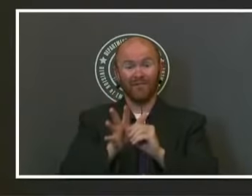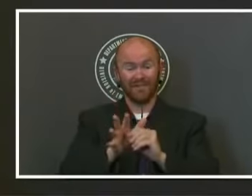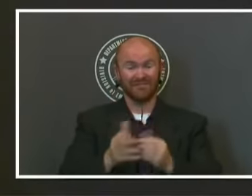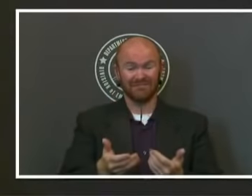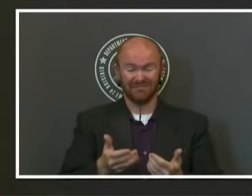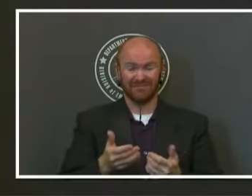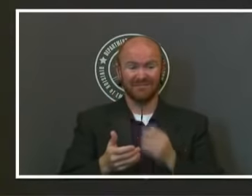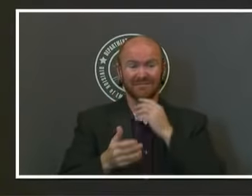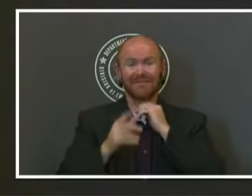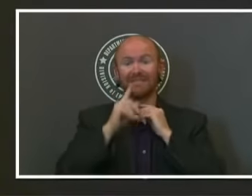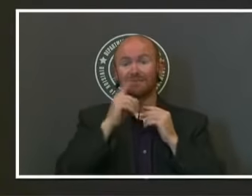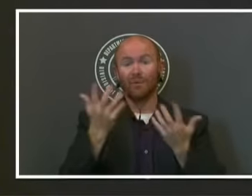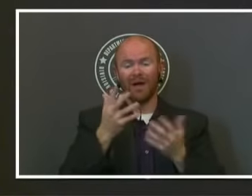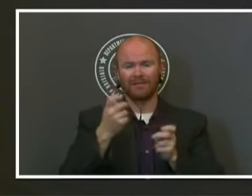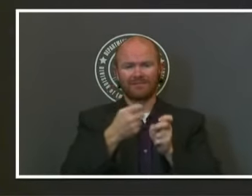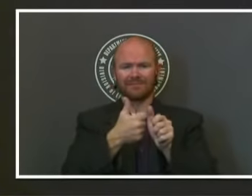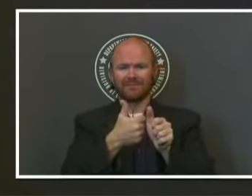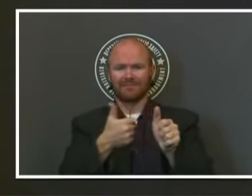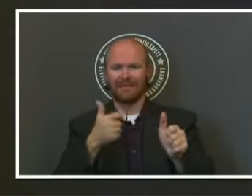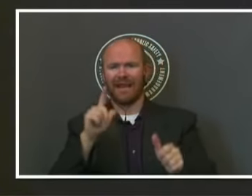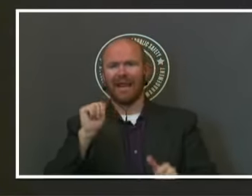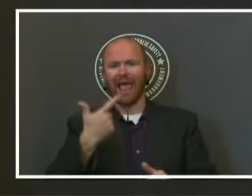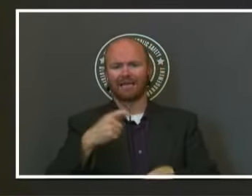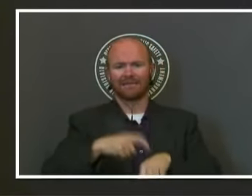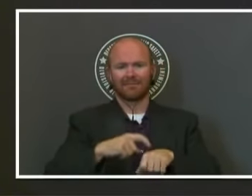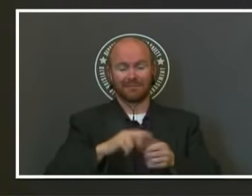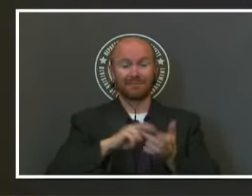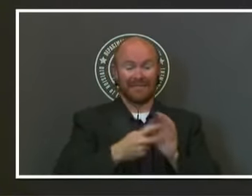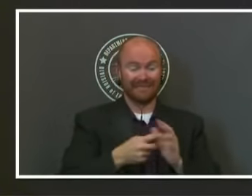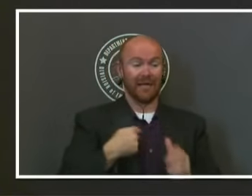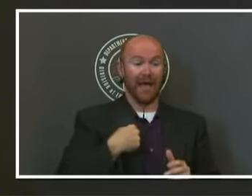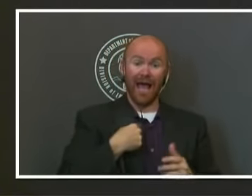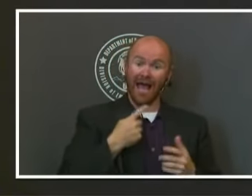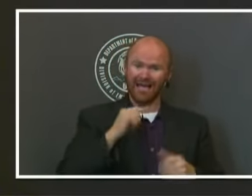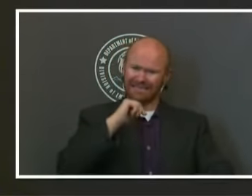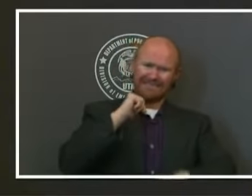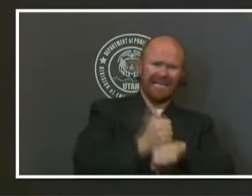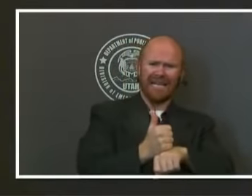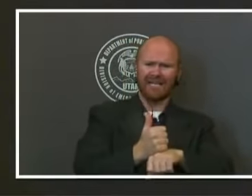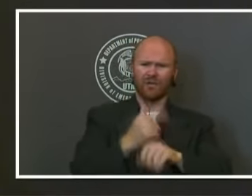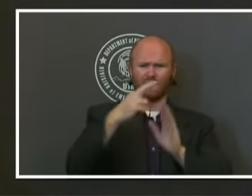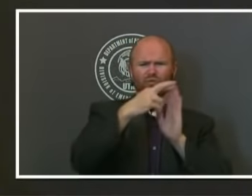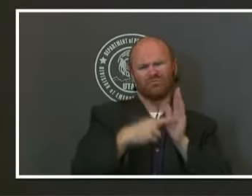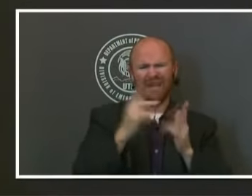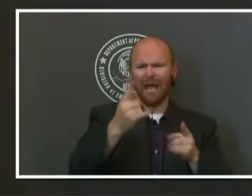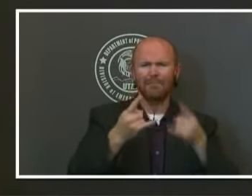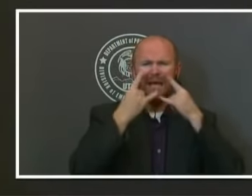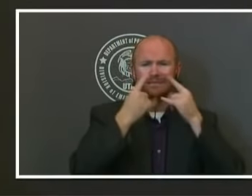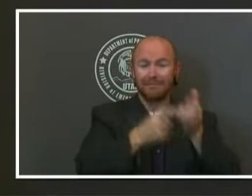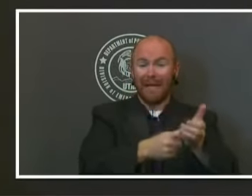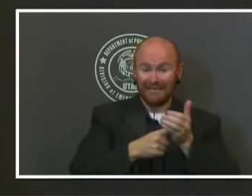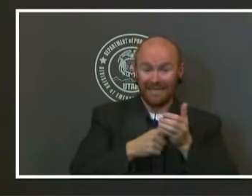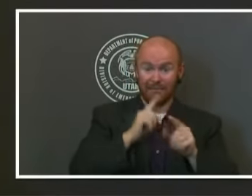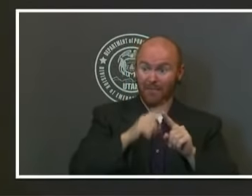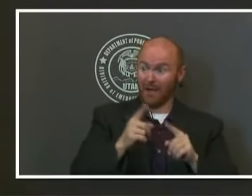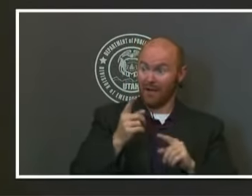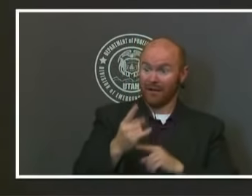the last time you do something and you don't know whether works for two or